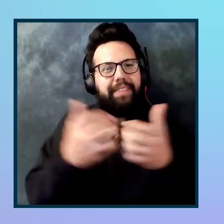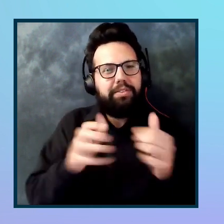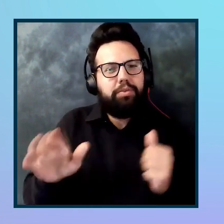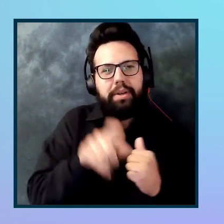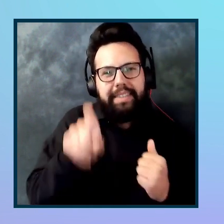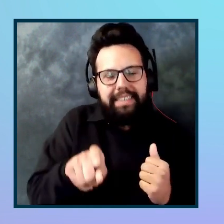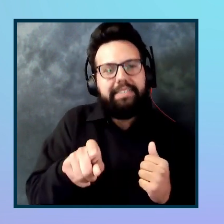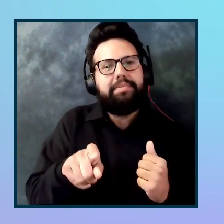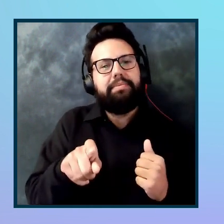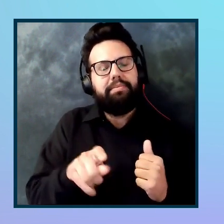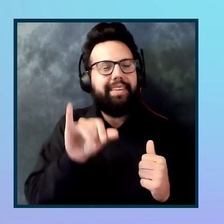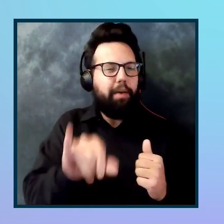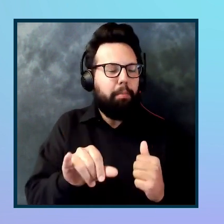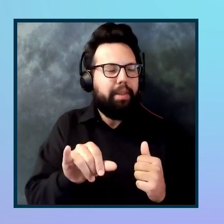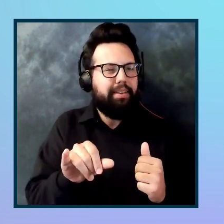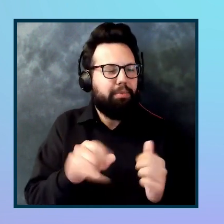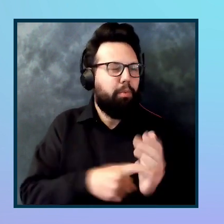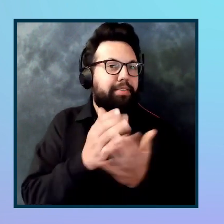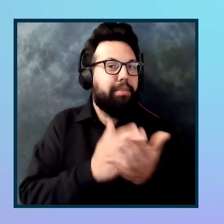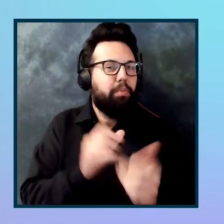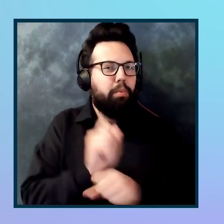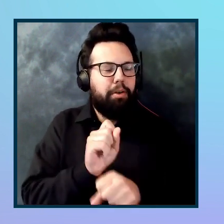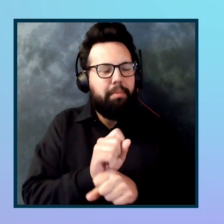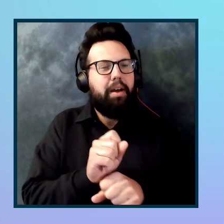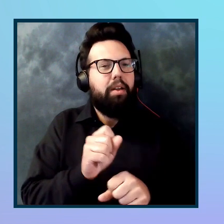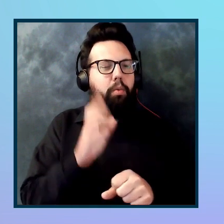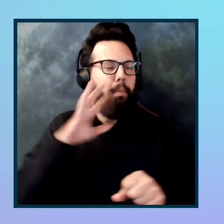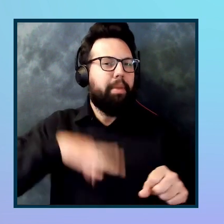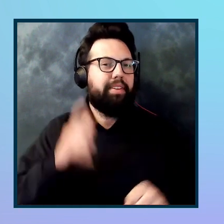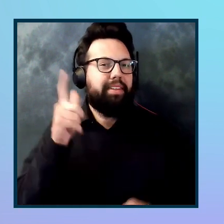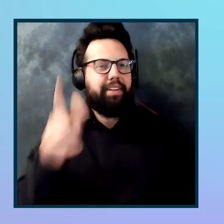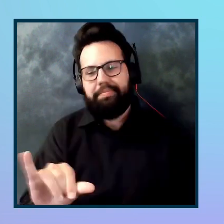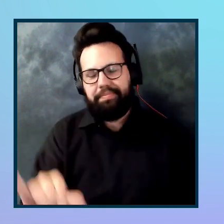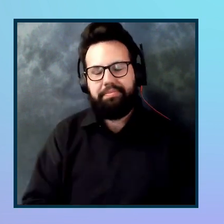and that's gonna be a little bit of work up front, but it's gonna pay off down the road. Absolutely.